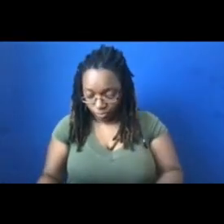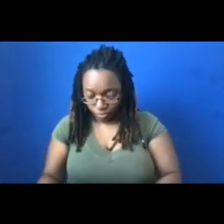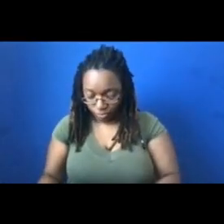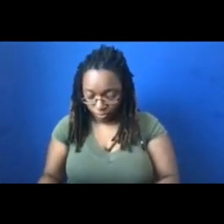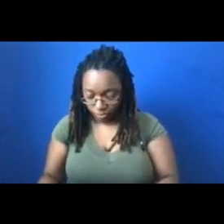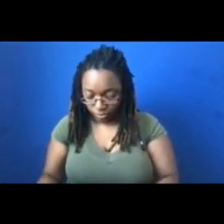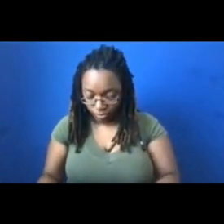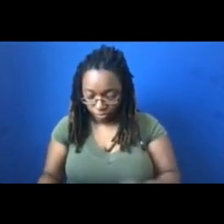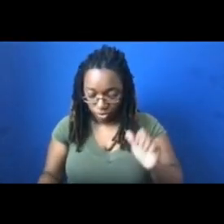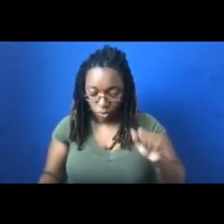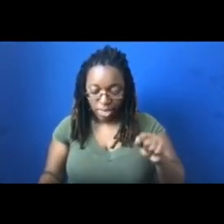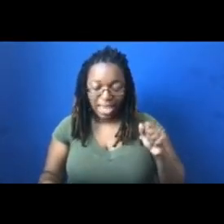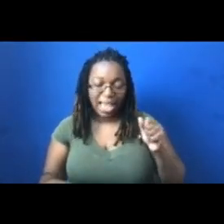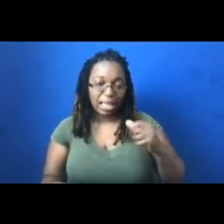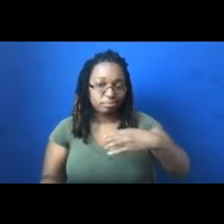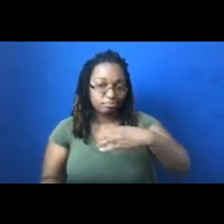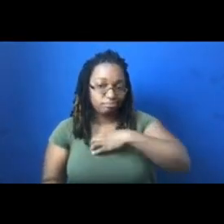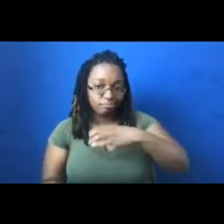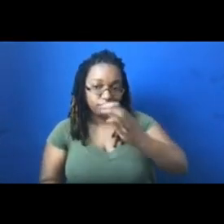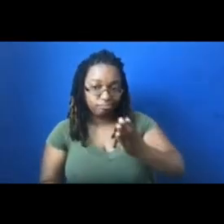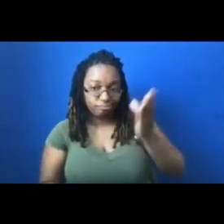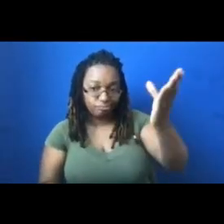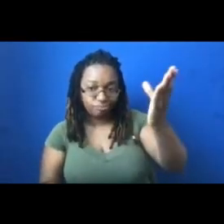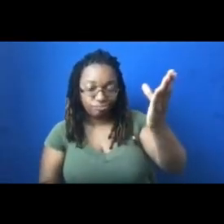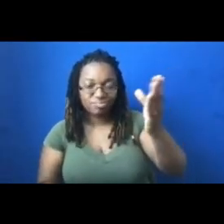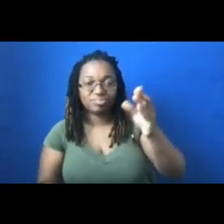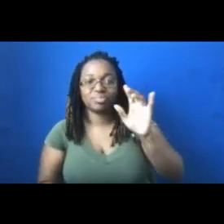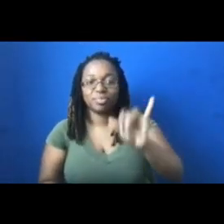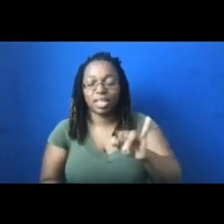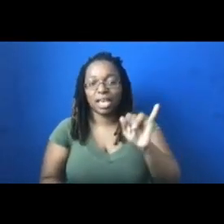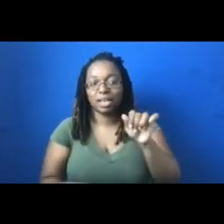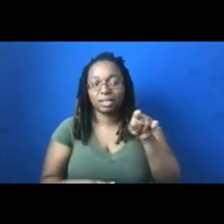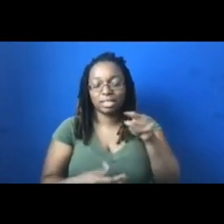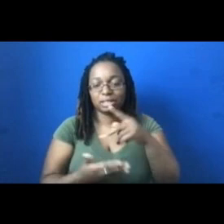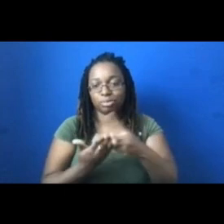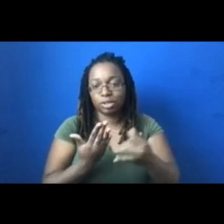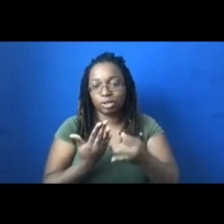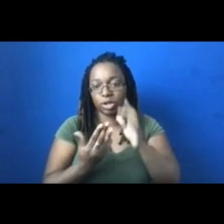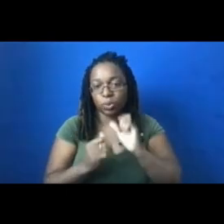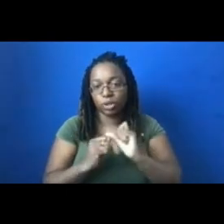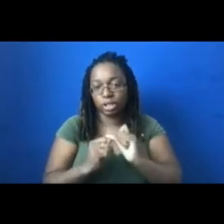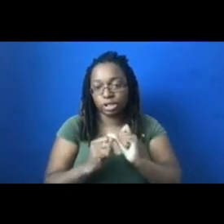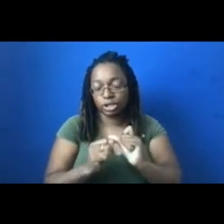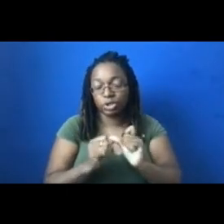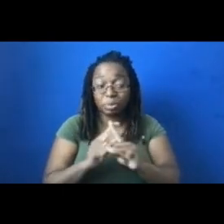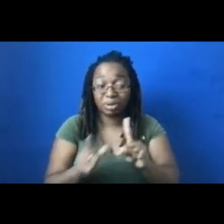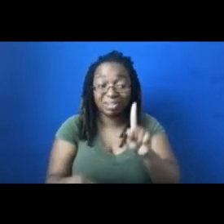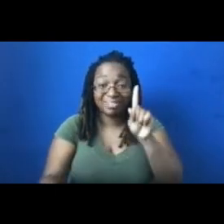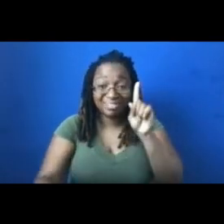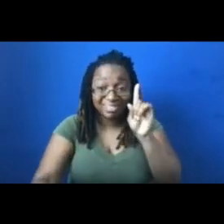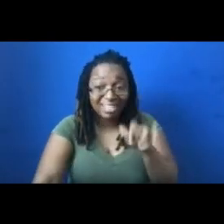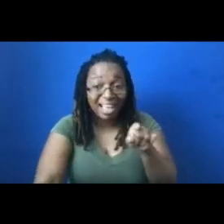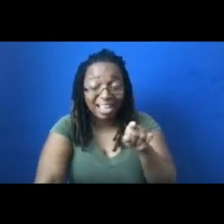that is project continuance. But that is would probably not be